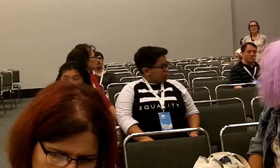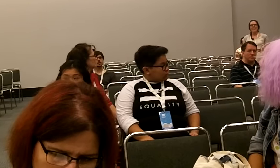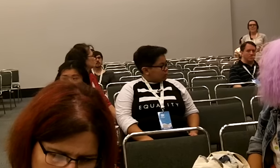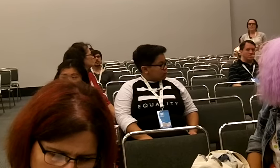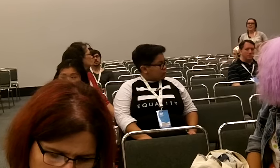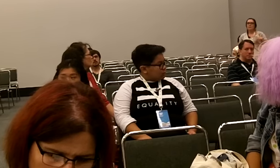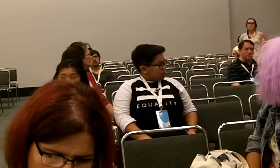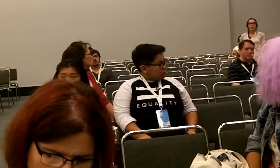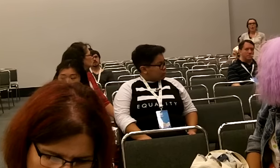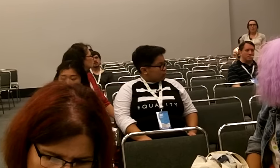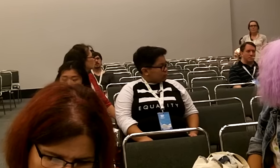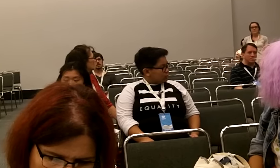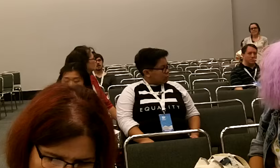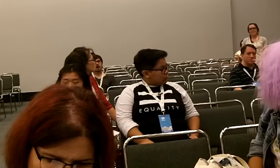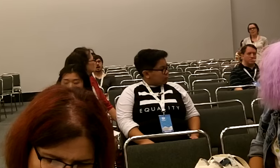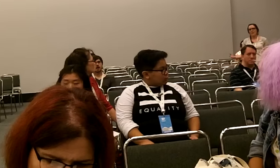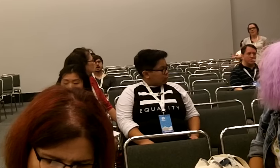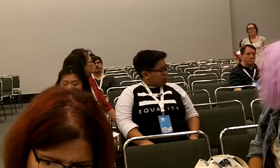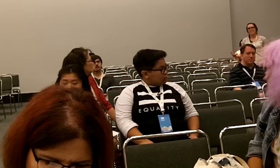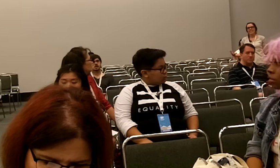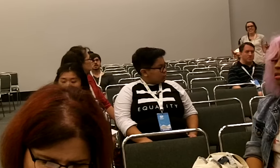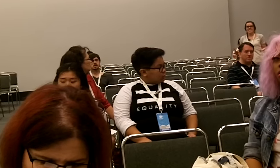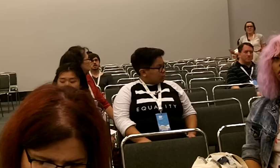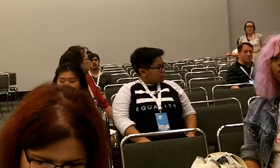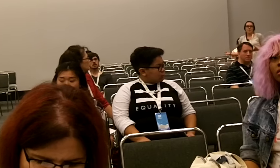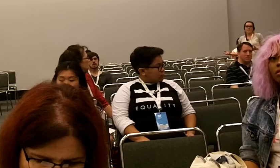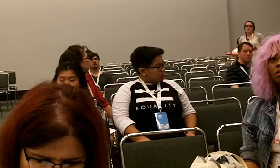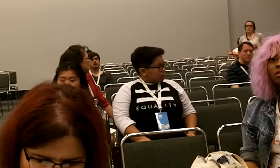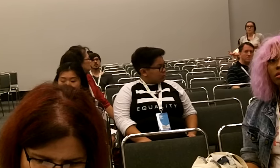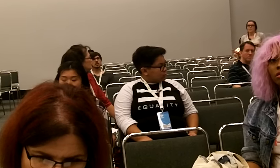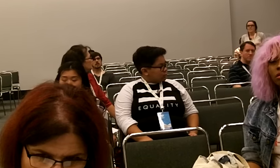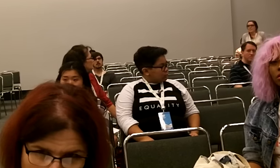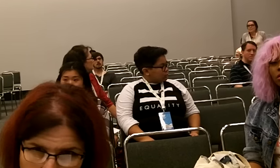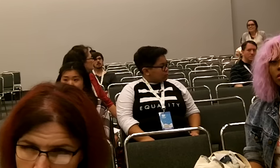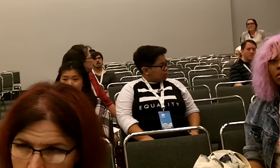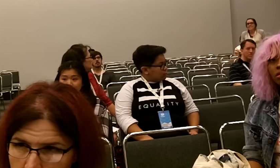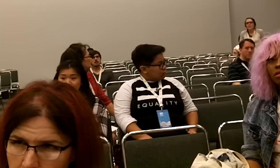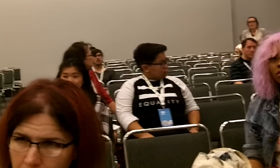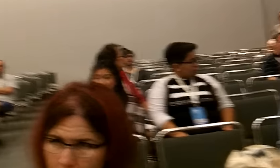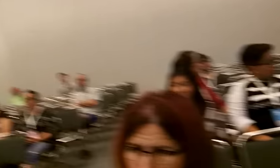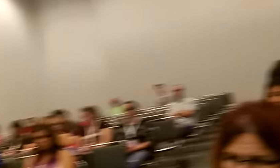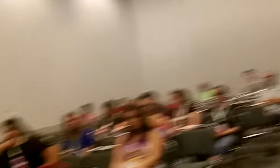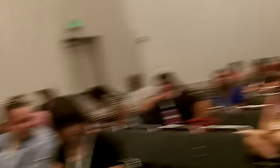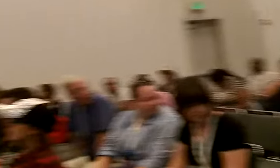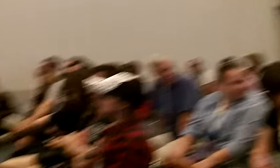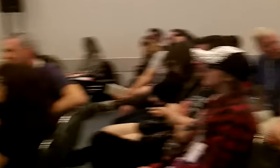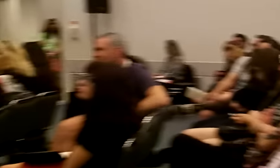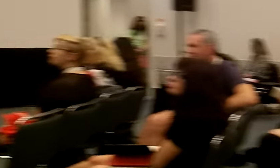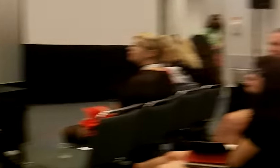but if you can't do it all, I mean, is it worth it to do some of it, or is it hard for my audience if